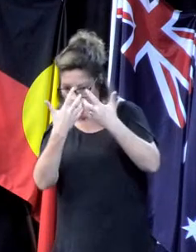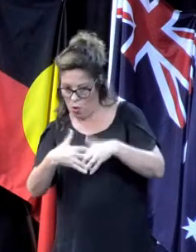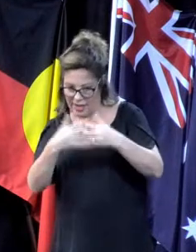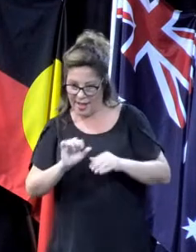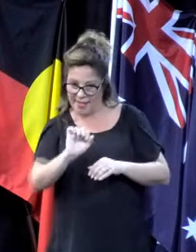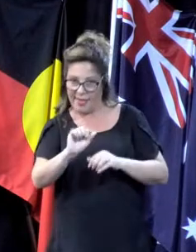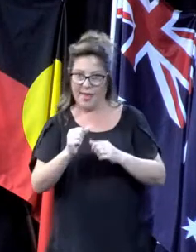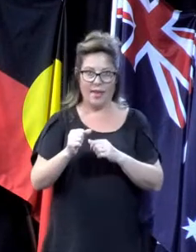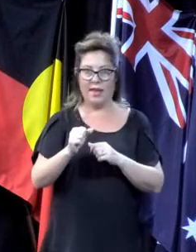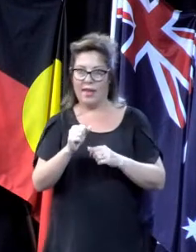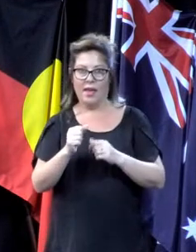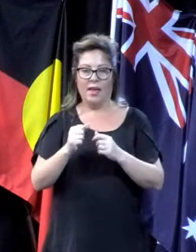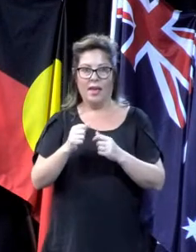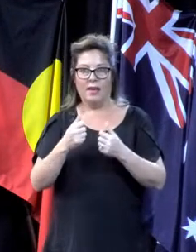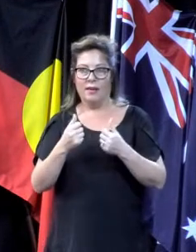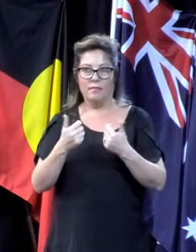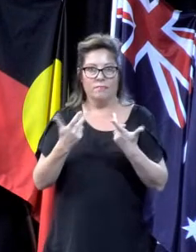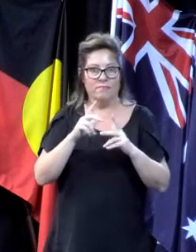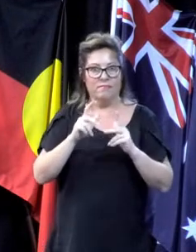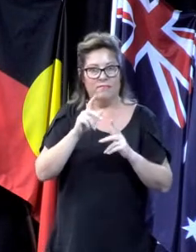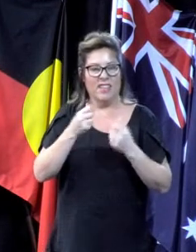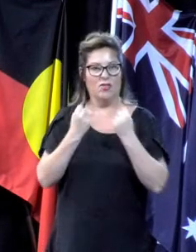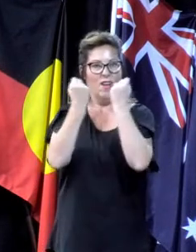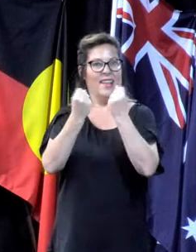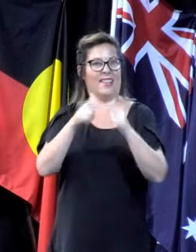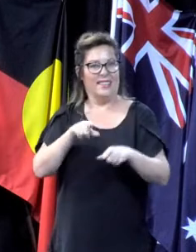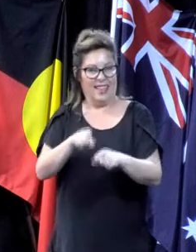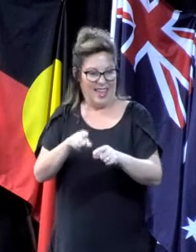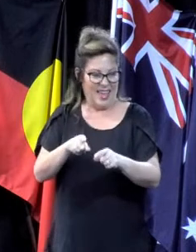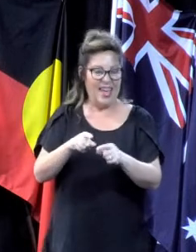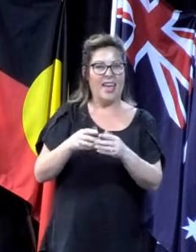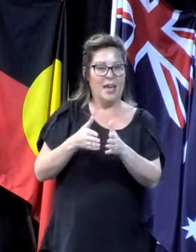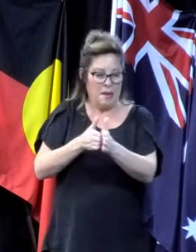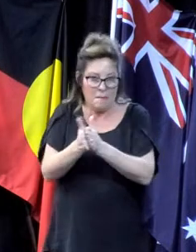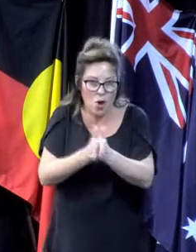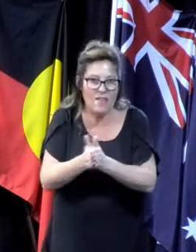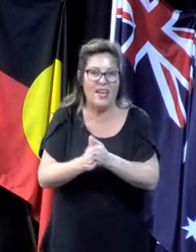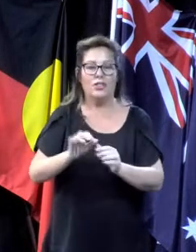their motivations, and their families and sort of being able